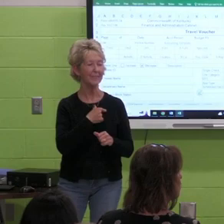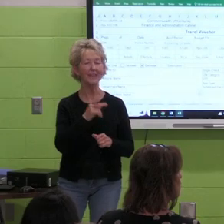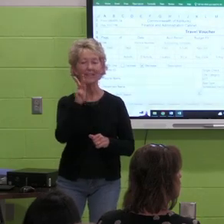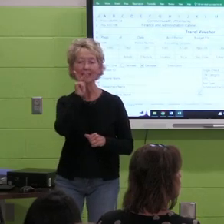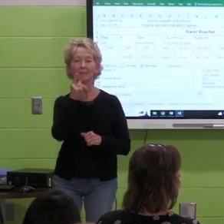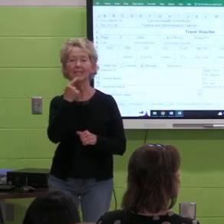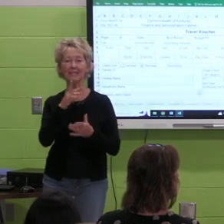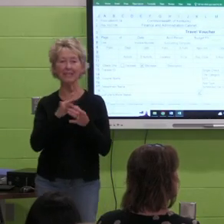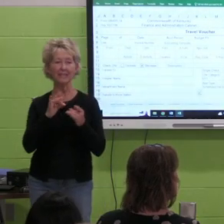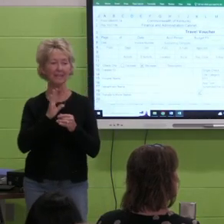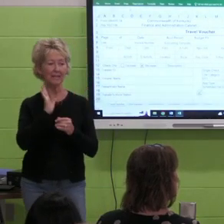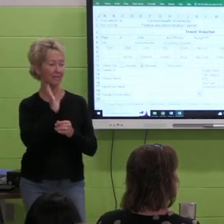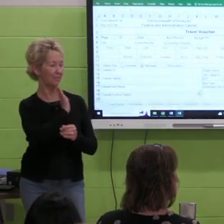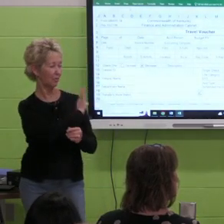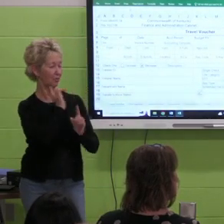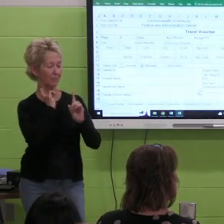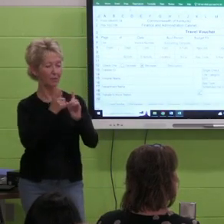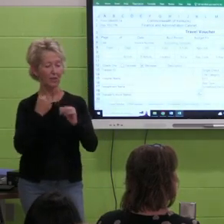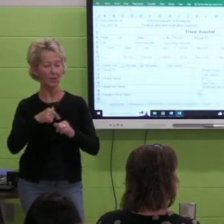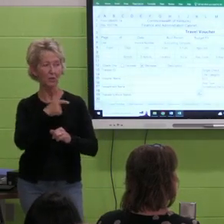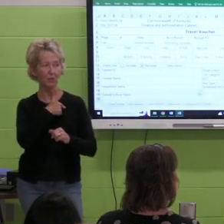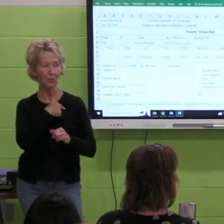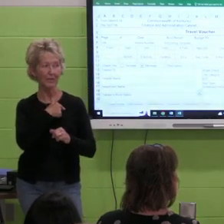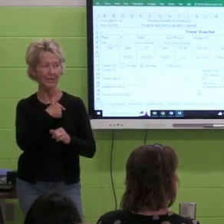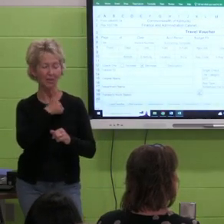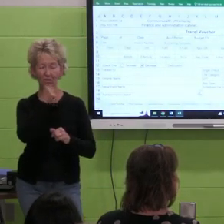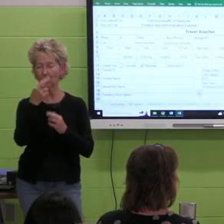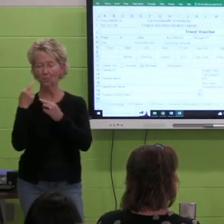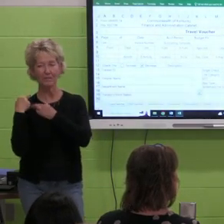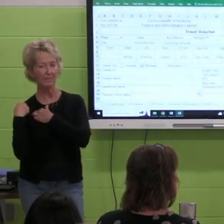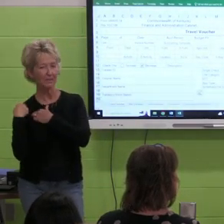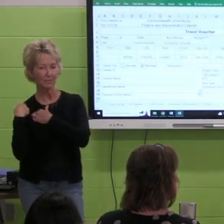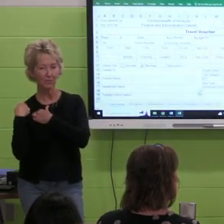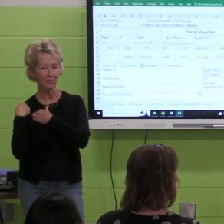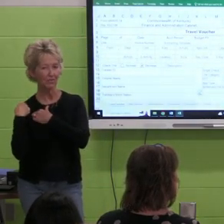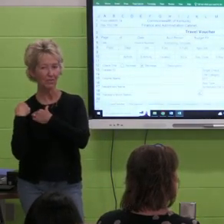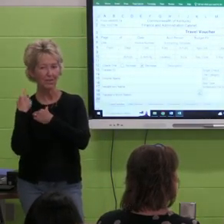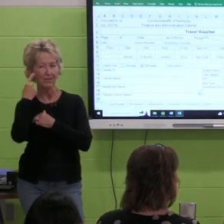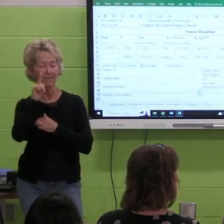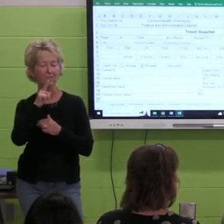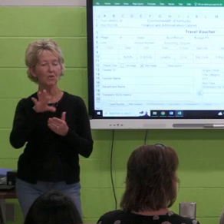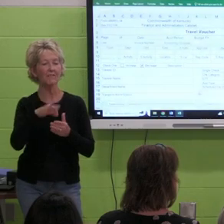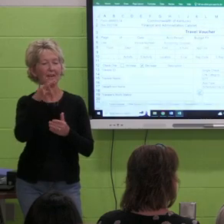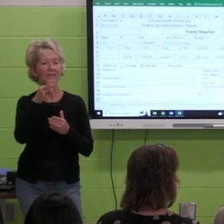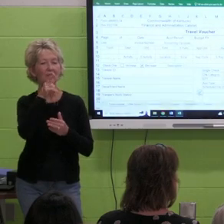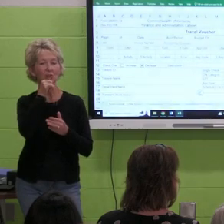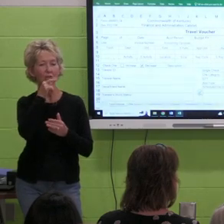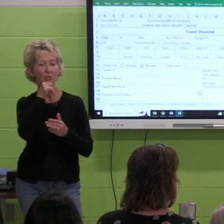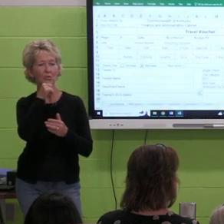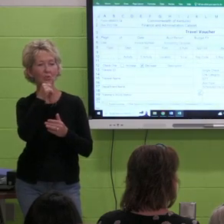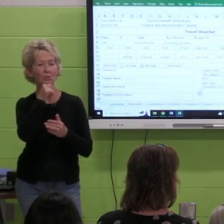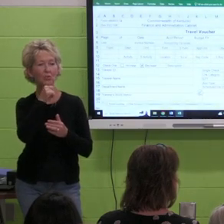So what you are saying is we are not responsible for finding out who is and is not on that list